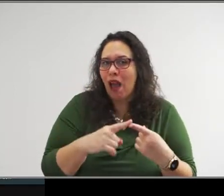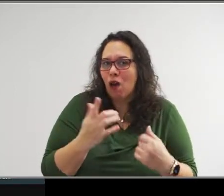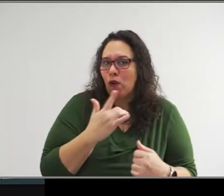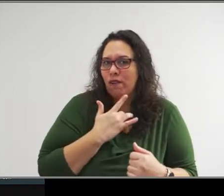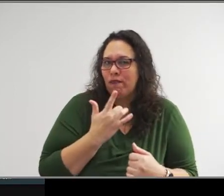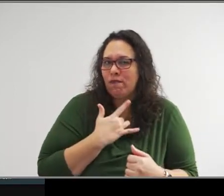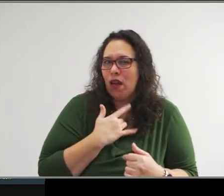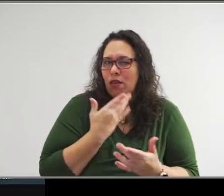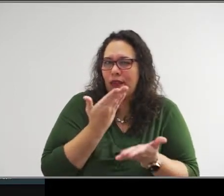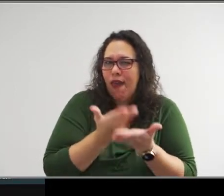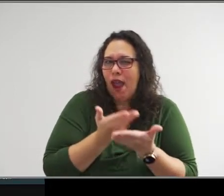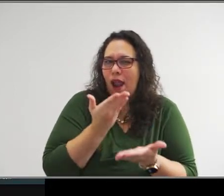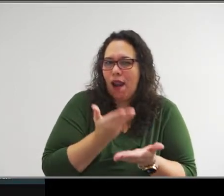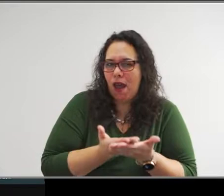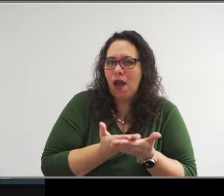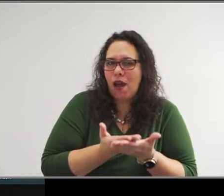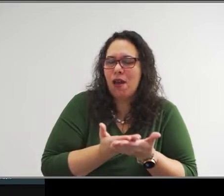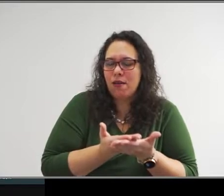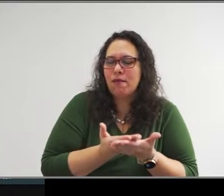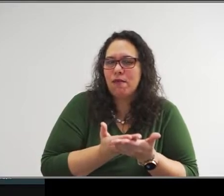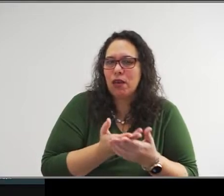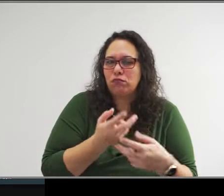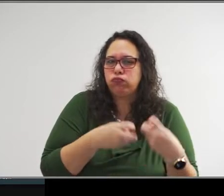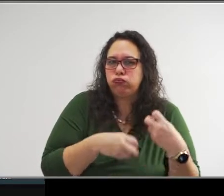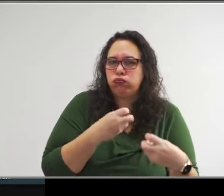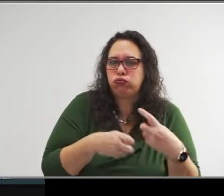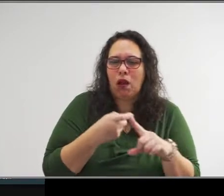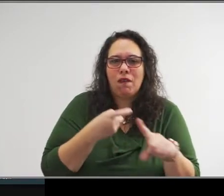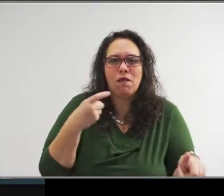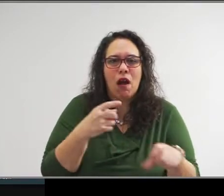the economic fallout resulting from the pandemic